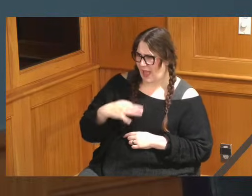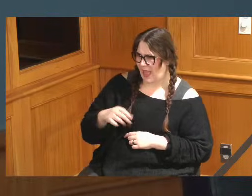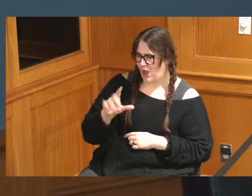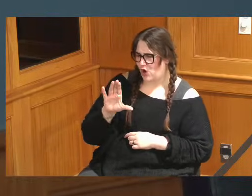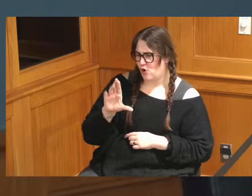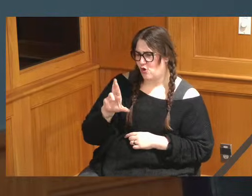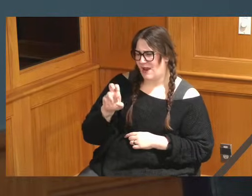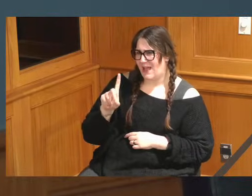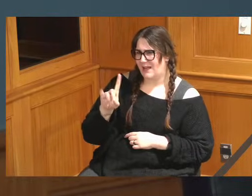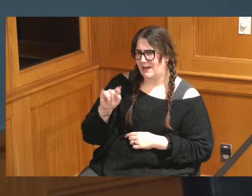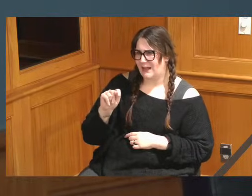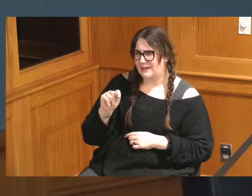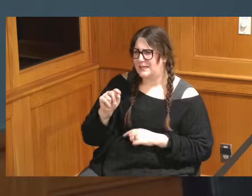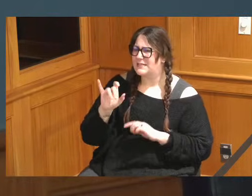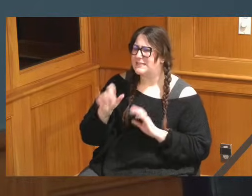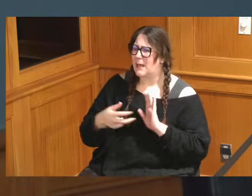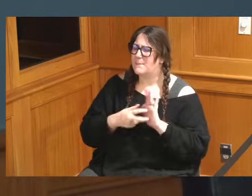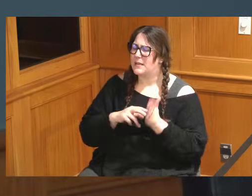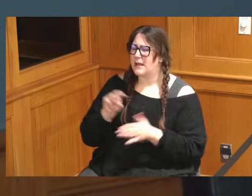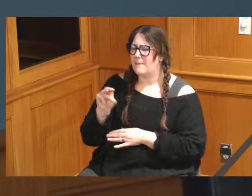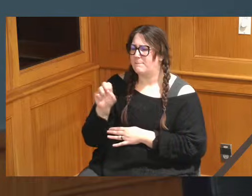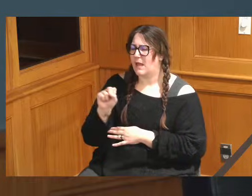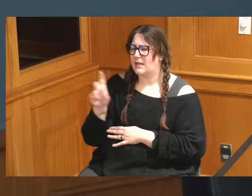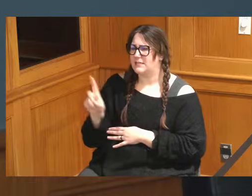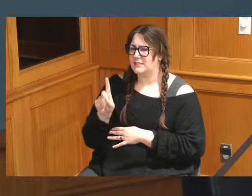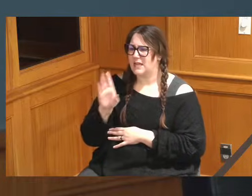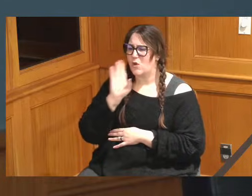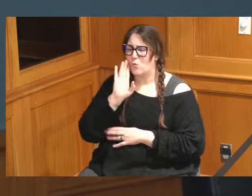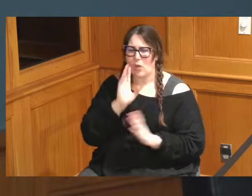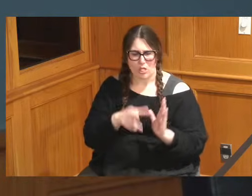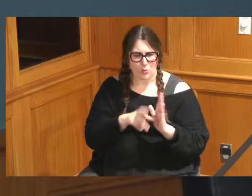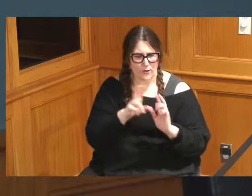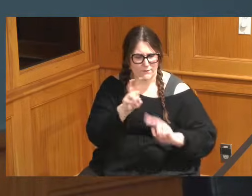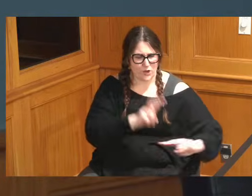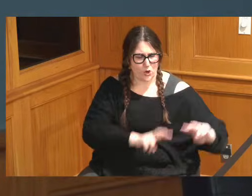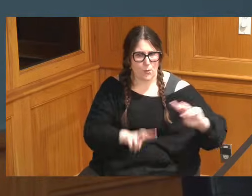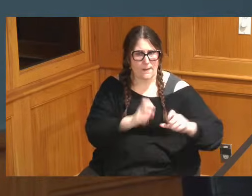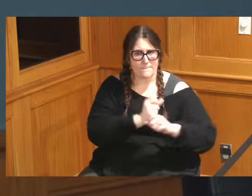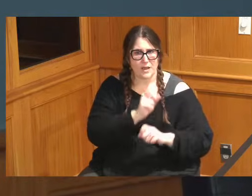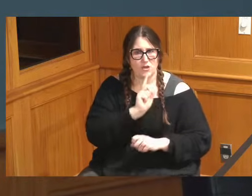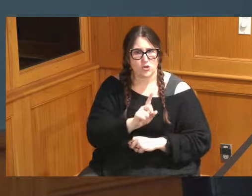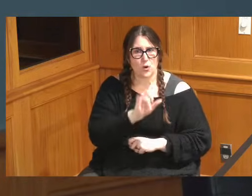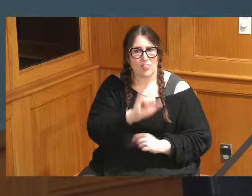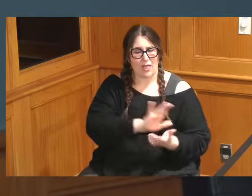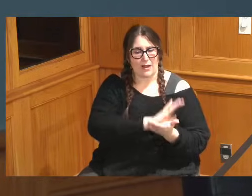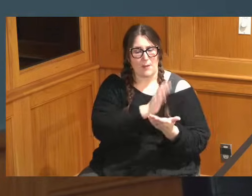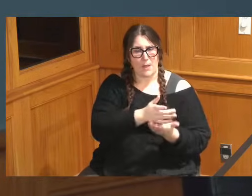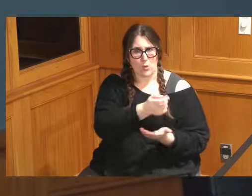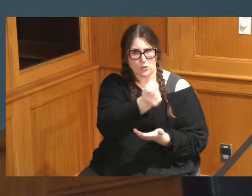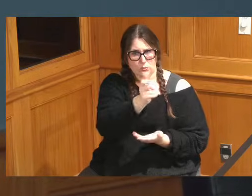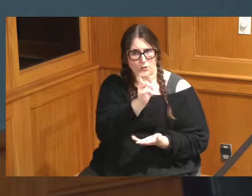is going to come or and and review and make sure that amount was taken out? Are you Yes,